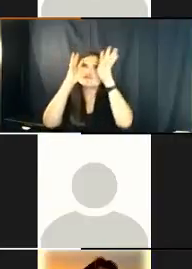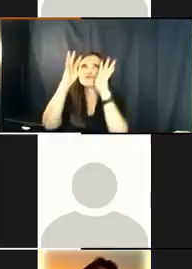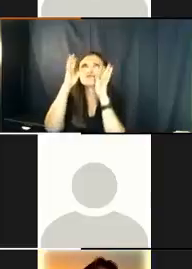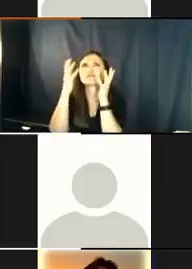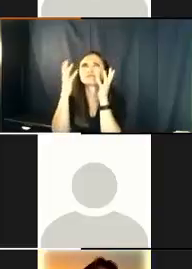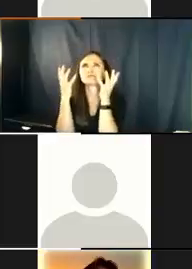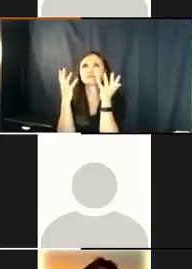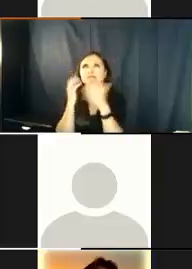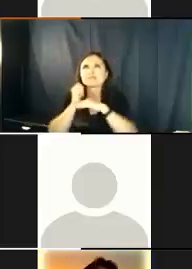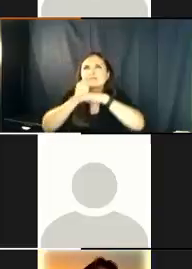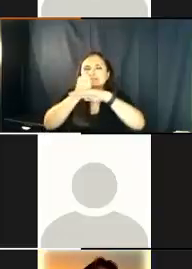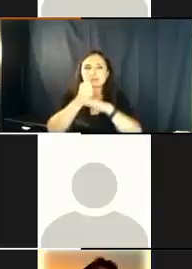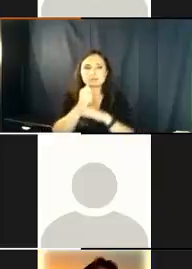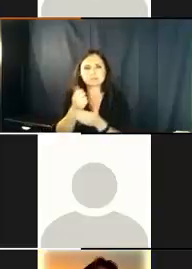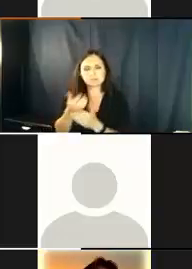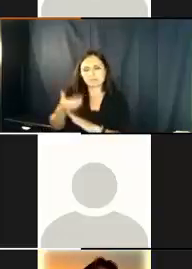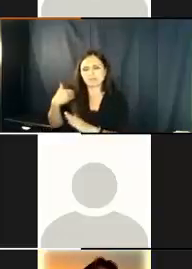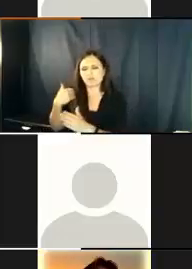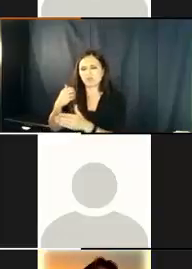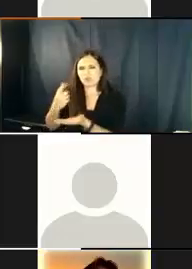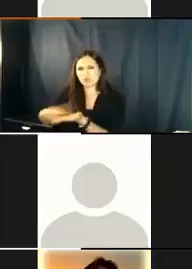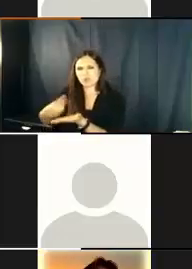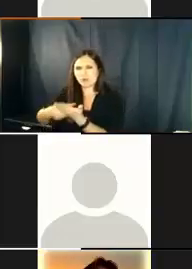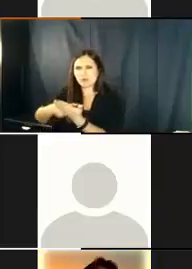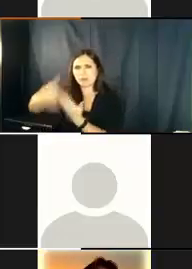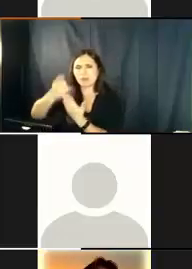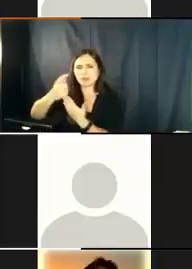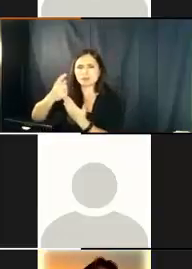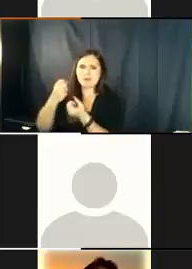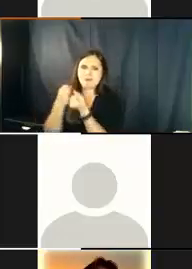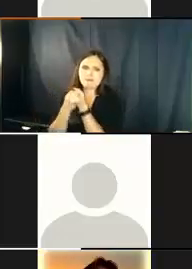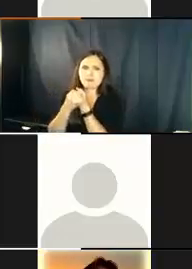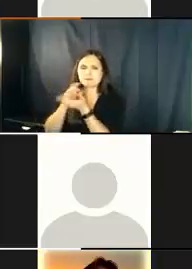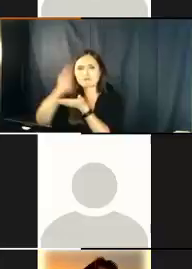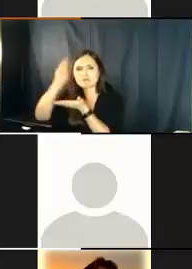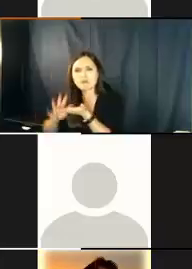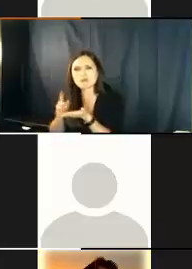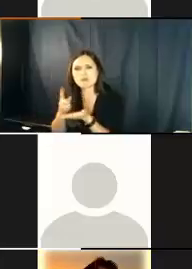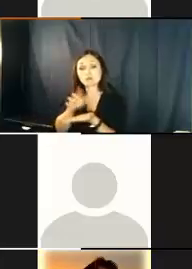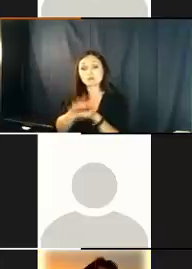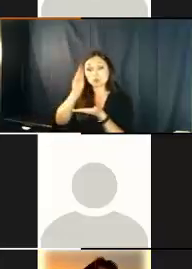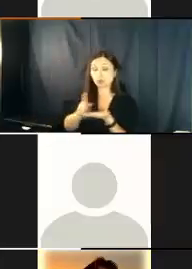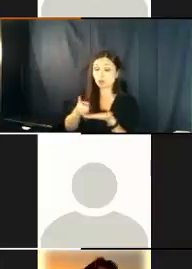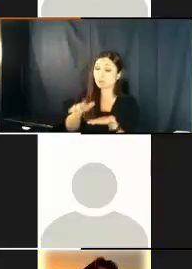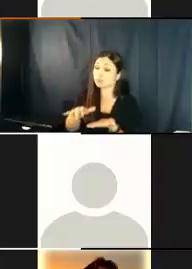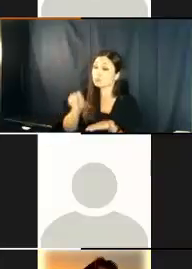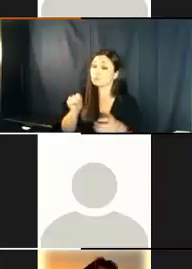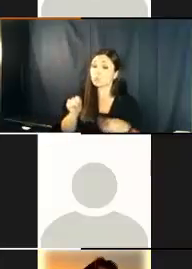So we've talked about project-based learning. You have a student who has picked up the basics very quickly.